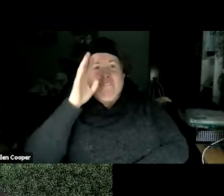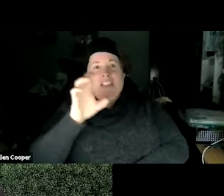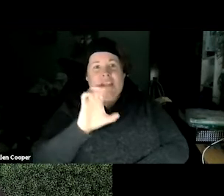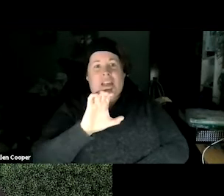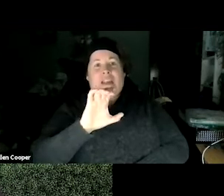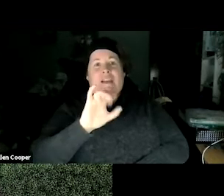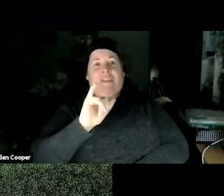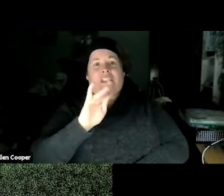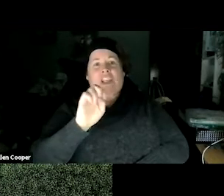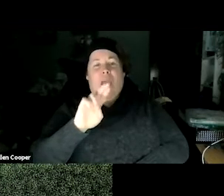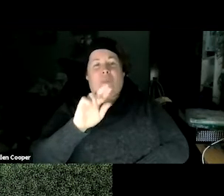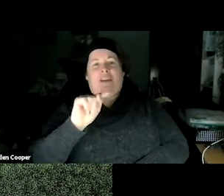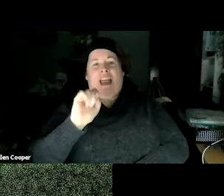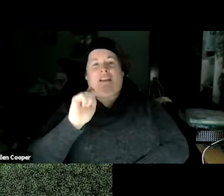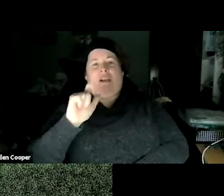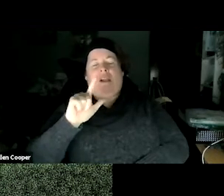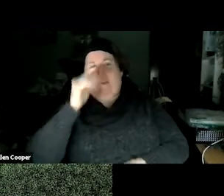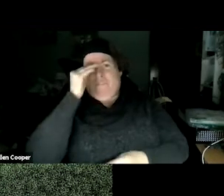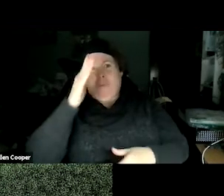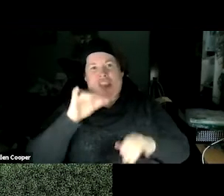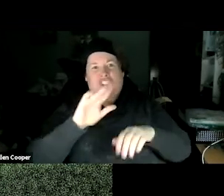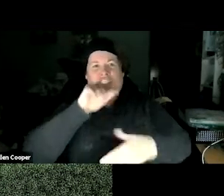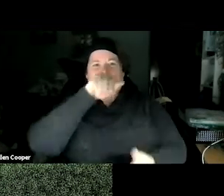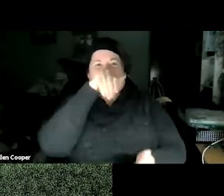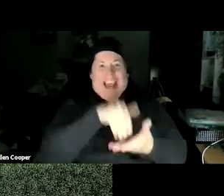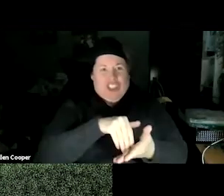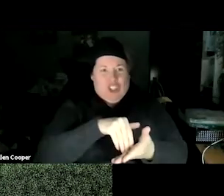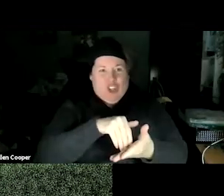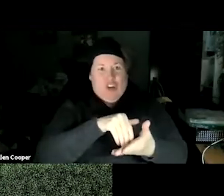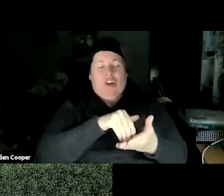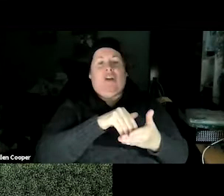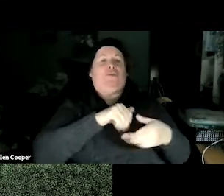operations center, which was first of its kind of training simulation and Security